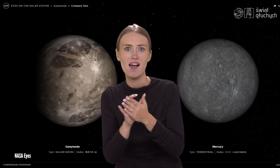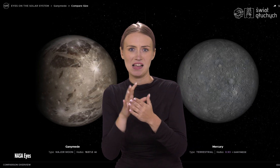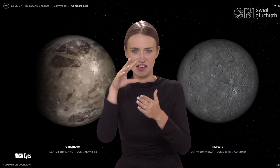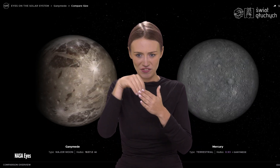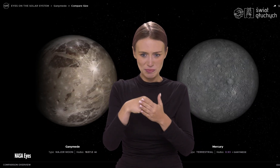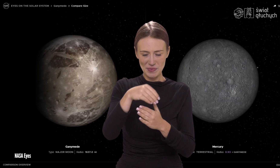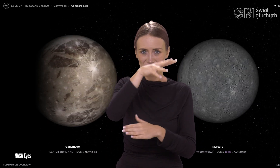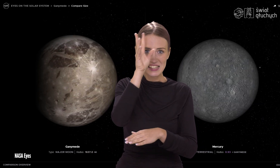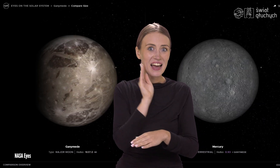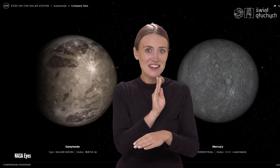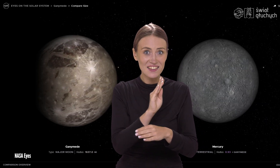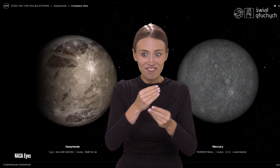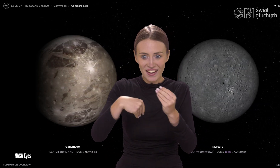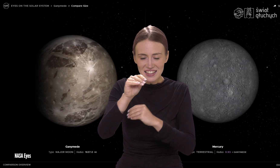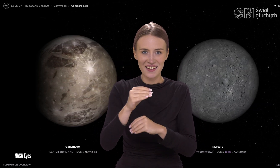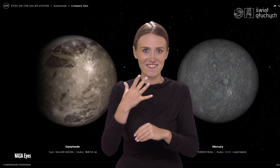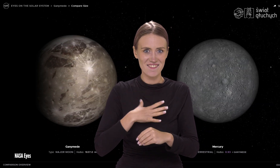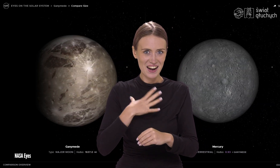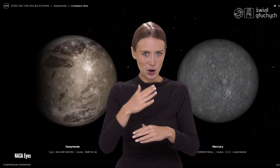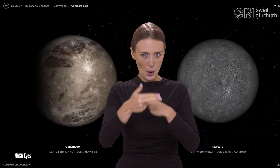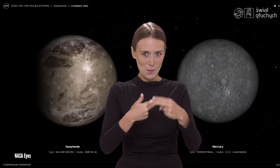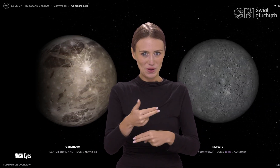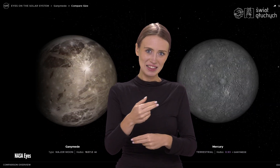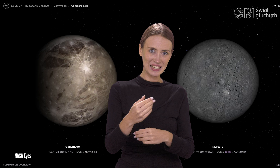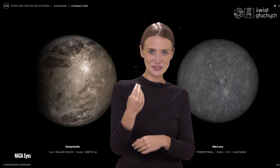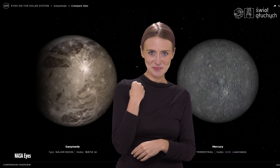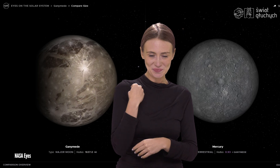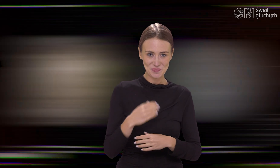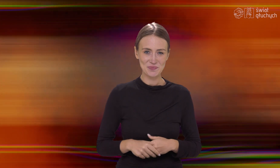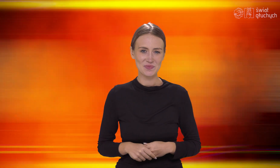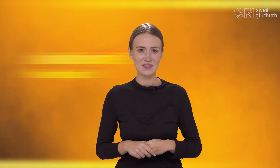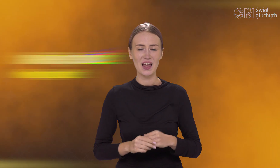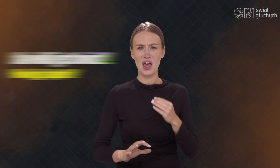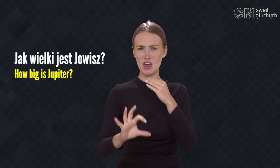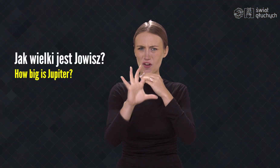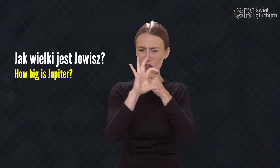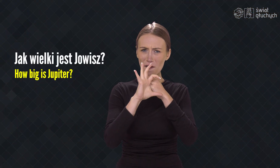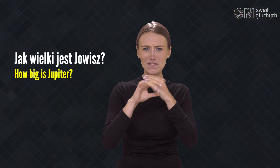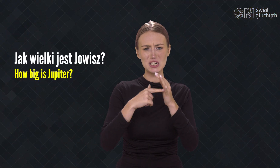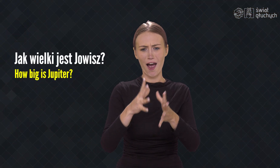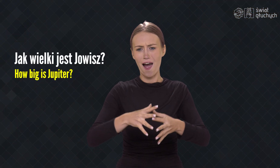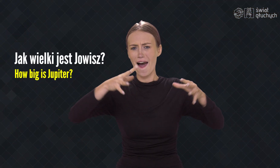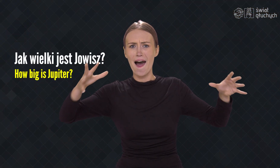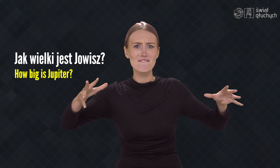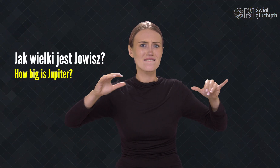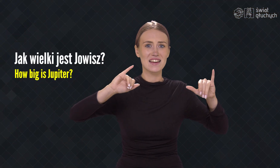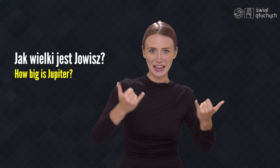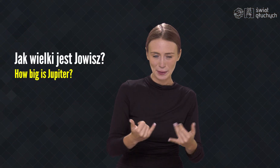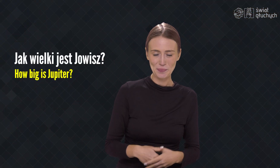Jupiter has even more known moons, let us know in the comments. How big is Jupiter?